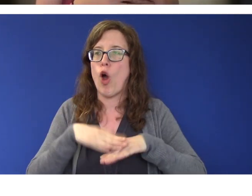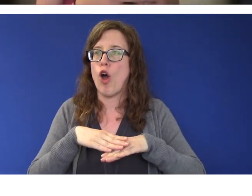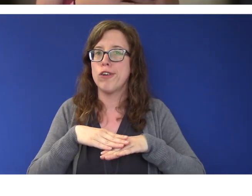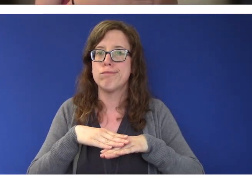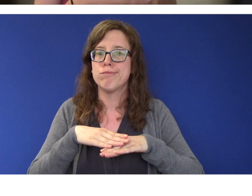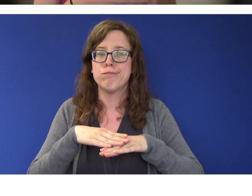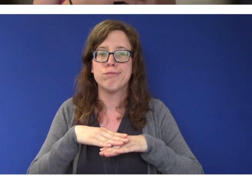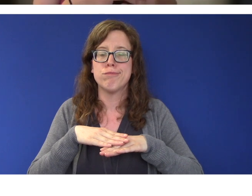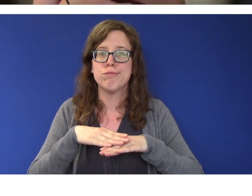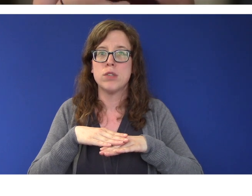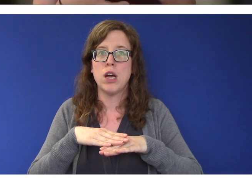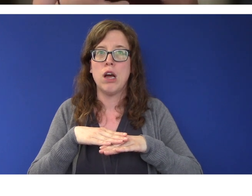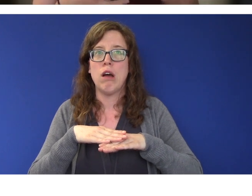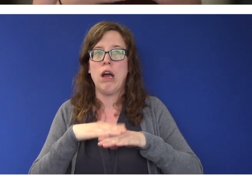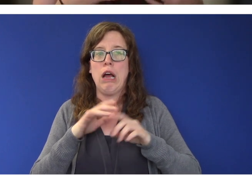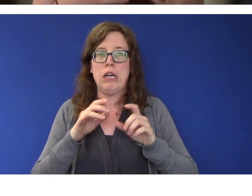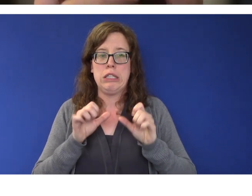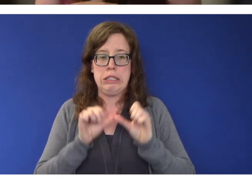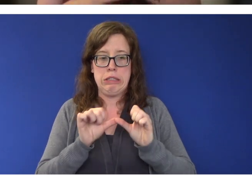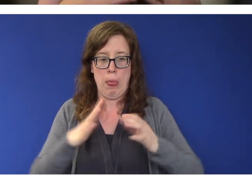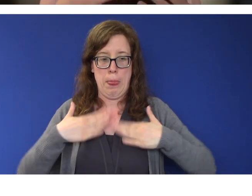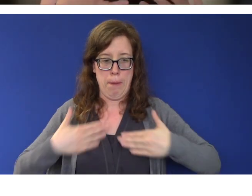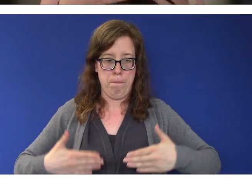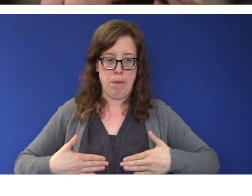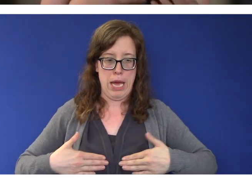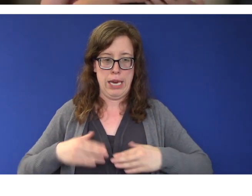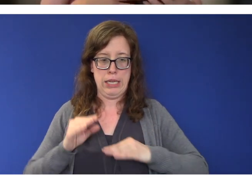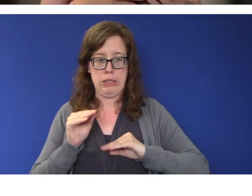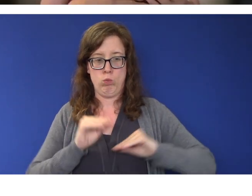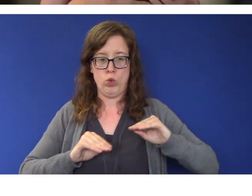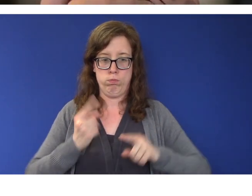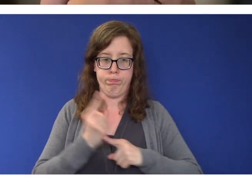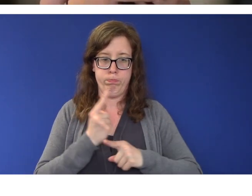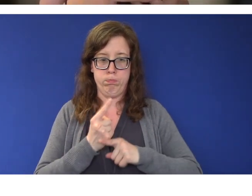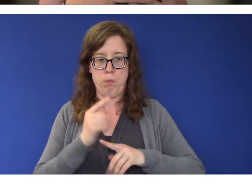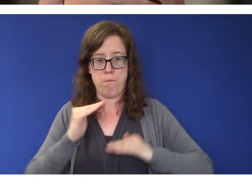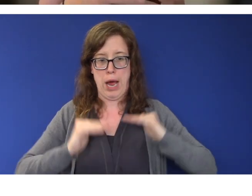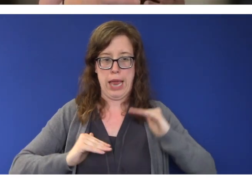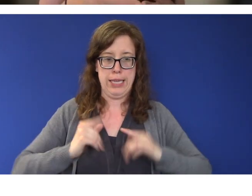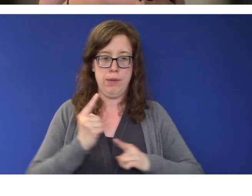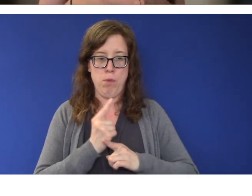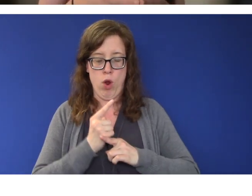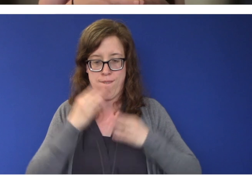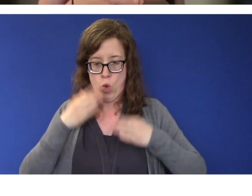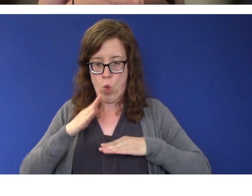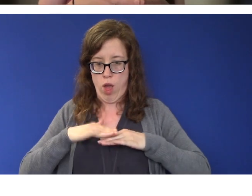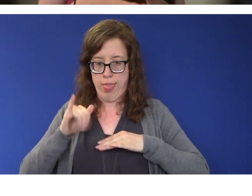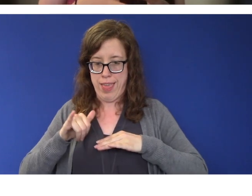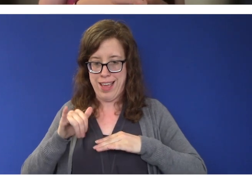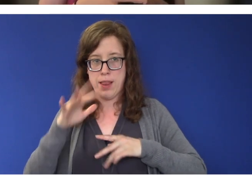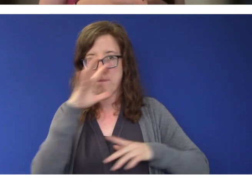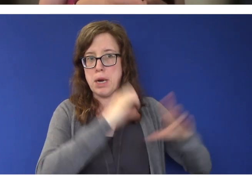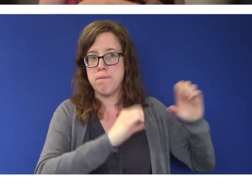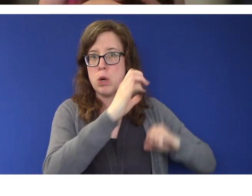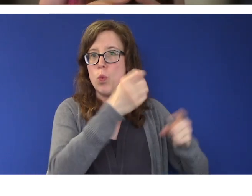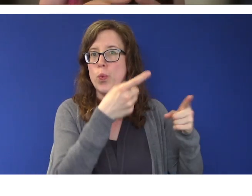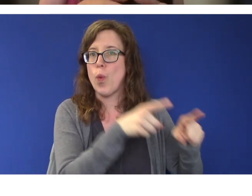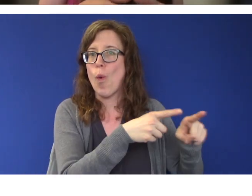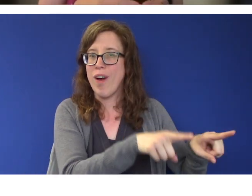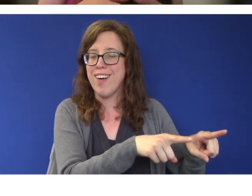on keeping their balance or their body posture. Really all of these will help to